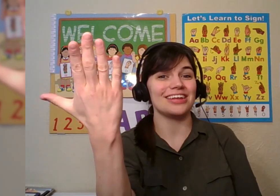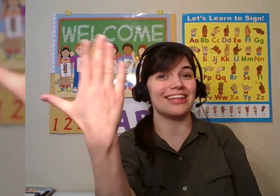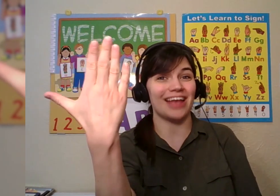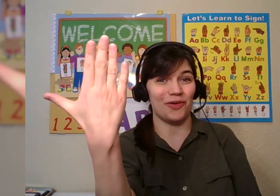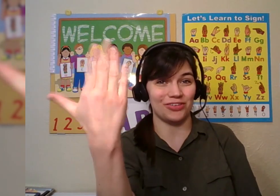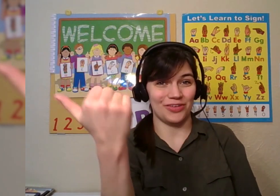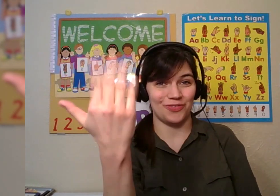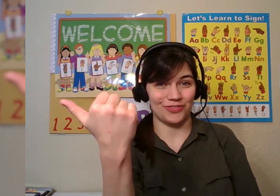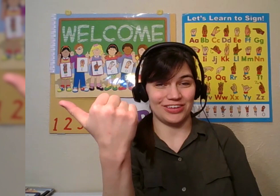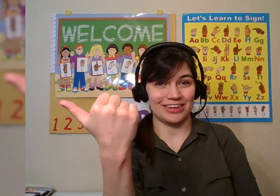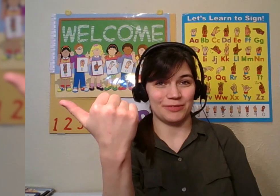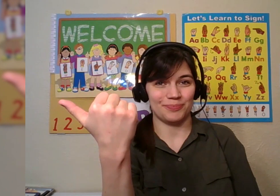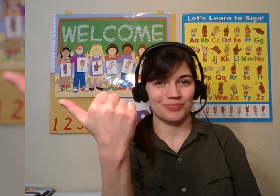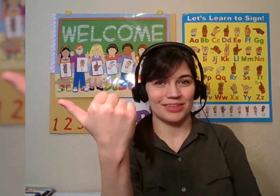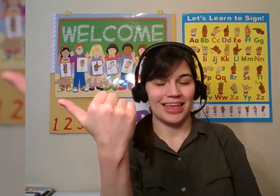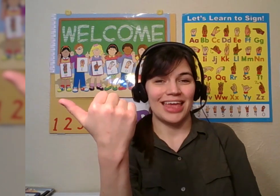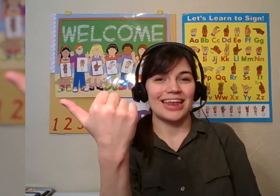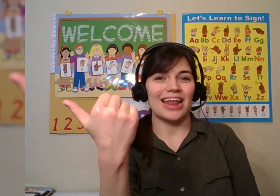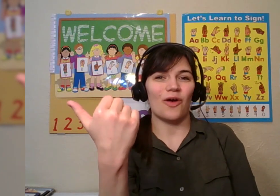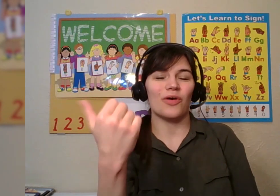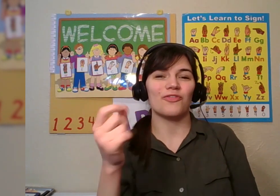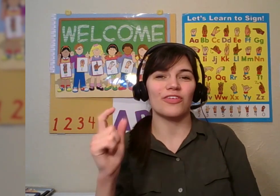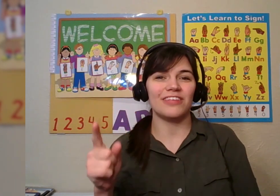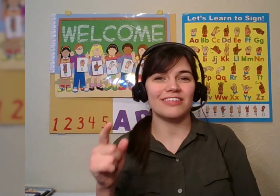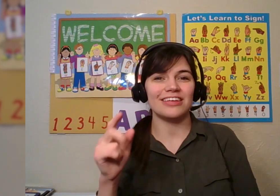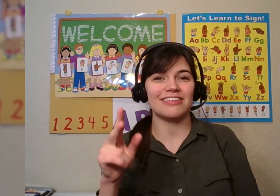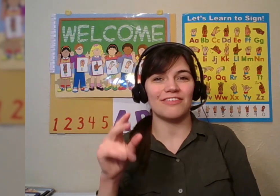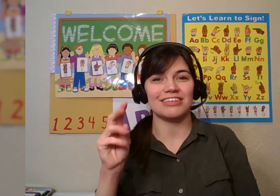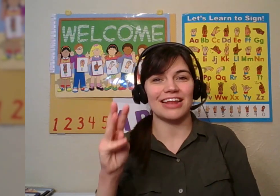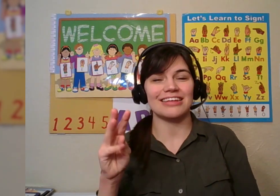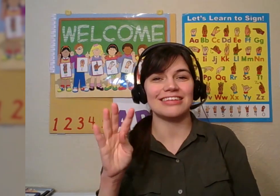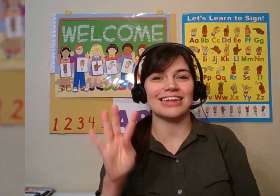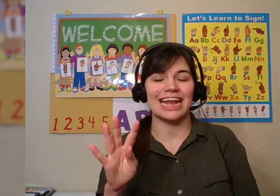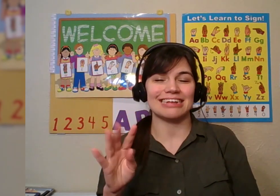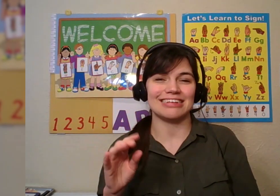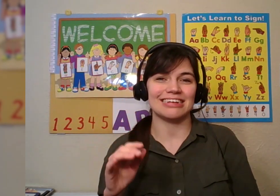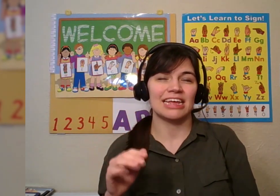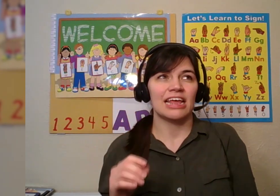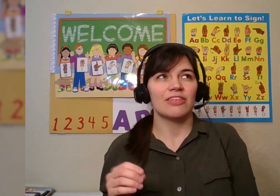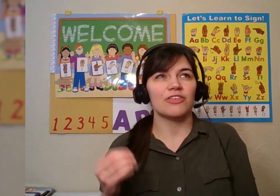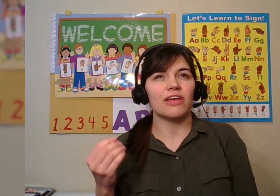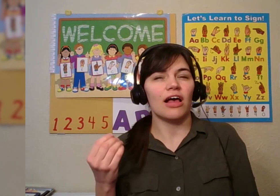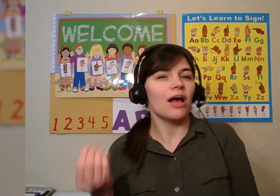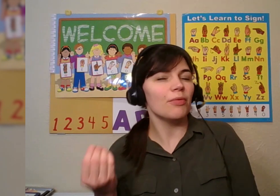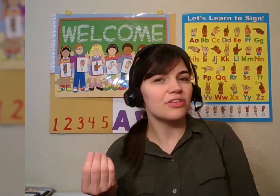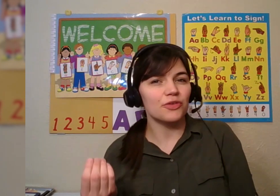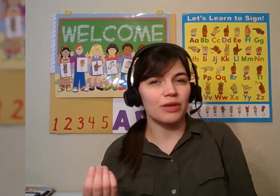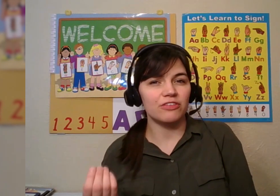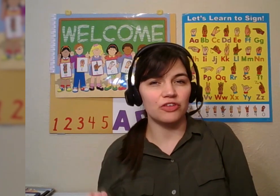it's out. 15. Now for 16, 17, 18, and 19, there's a couple different ways to do it